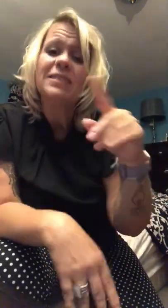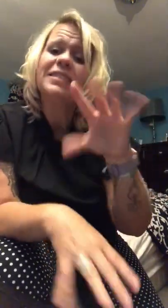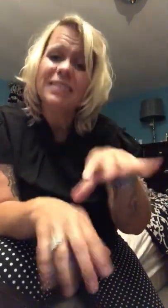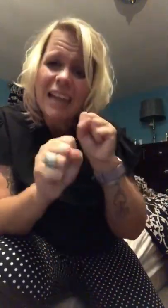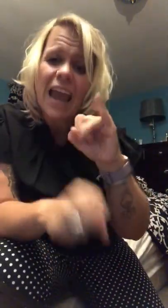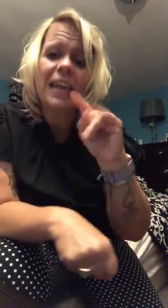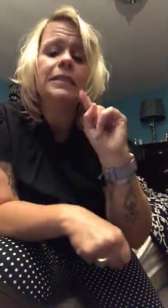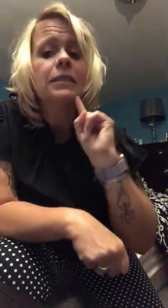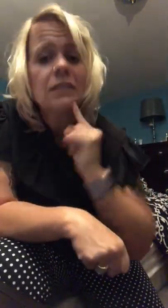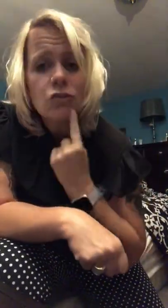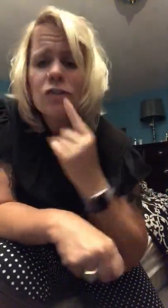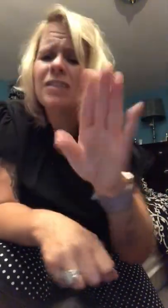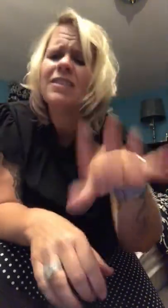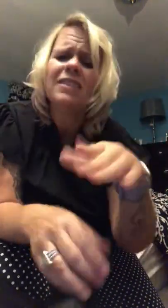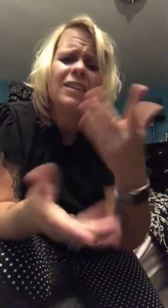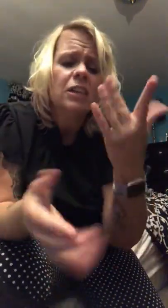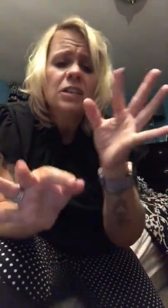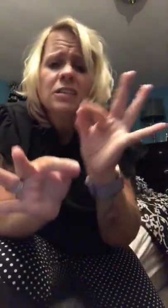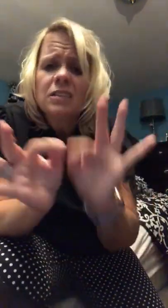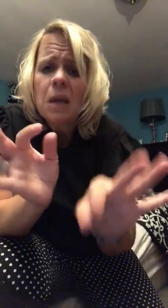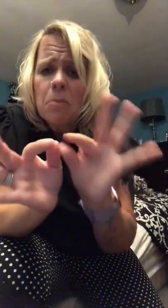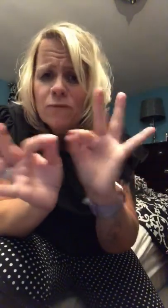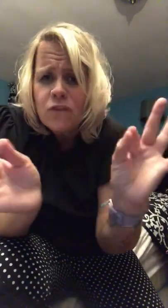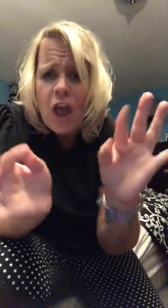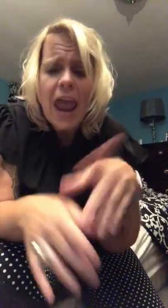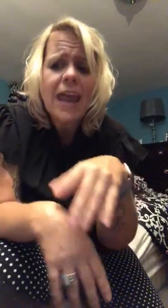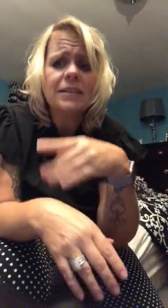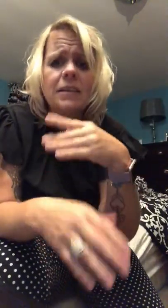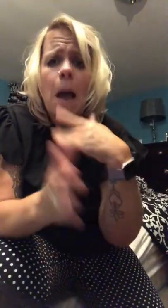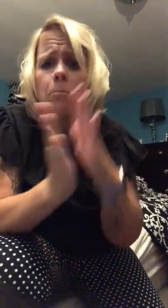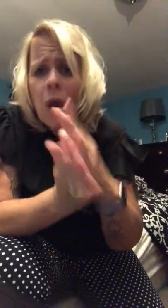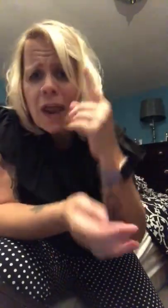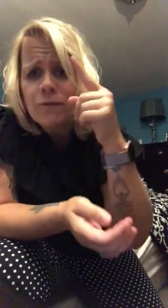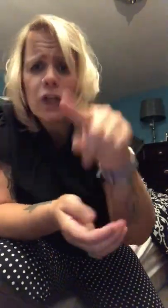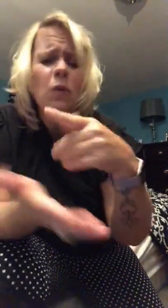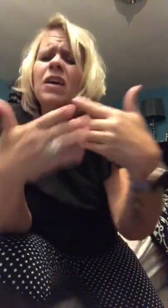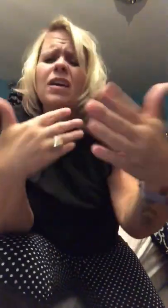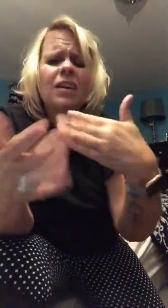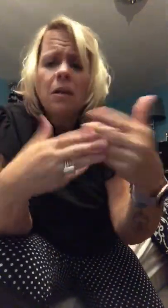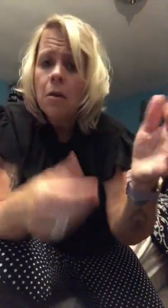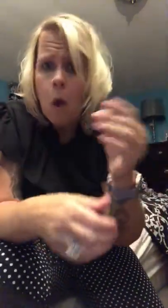need to take it seriously as well. Give a simple phrase like "I pray for you", something like that.